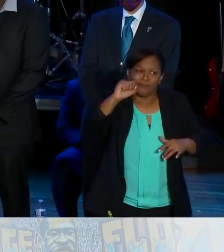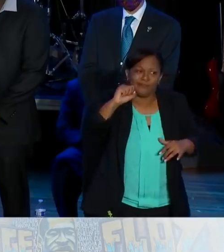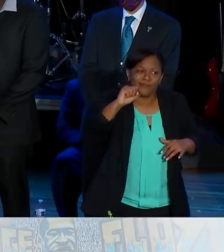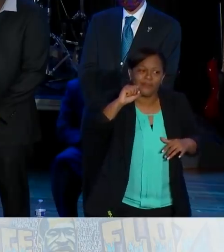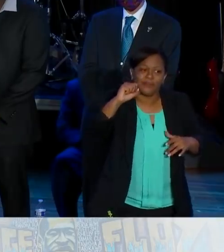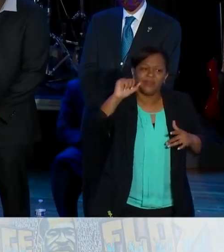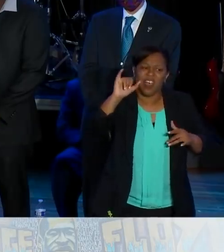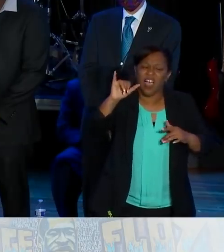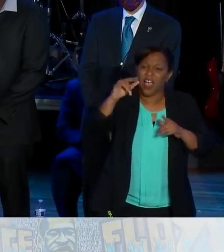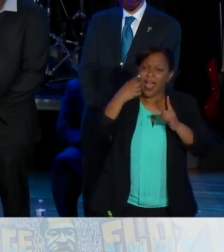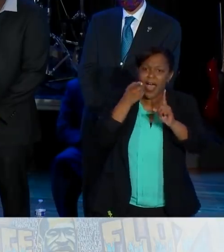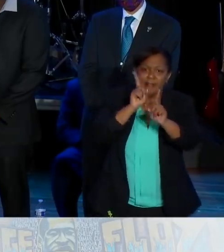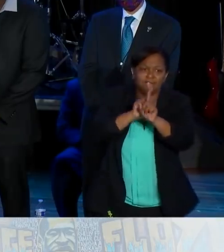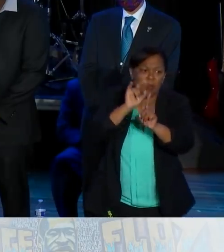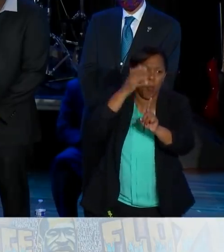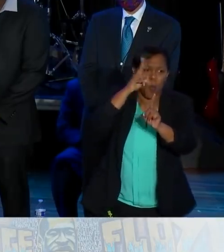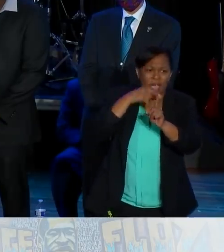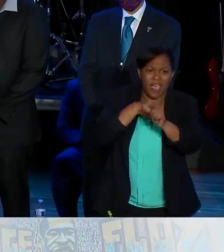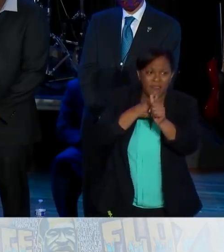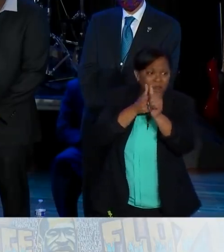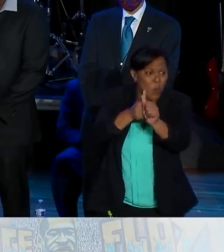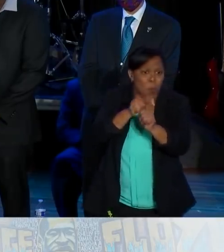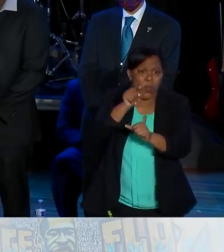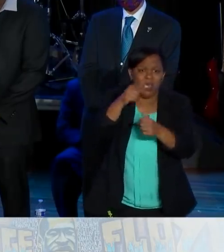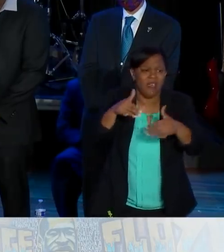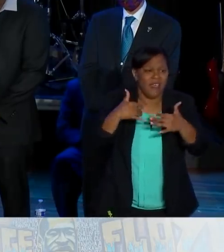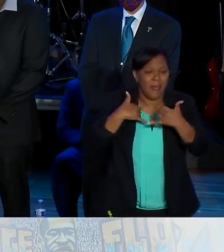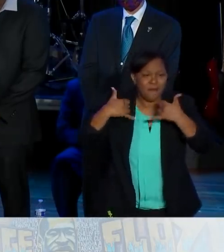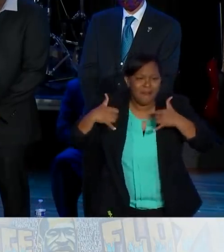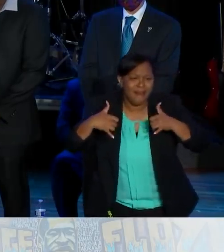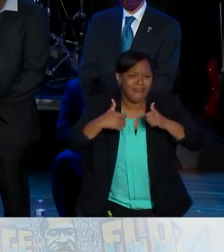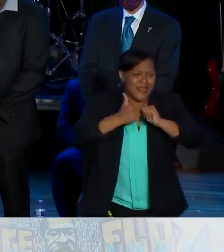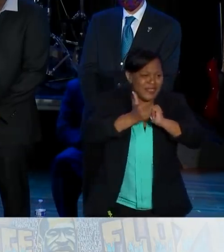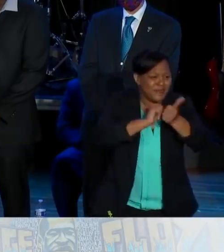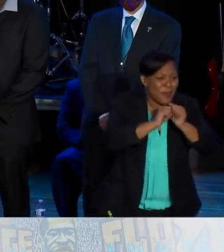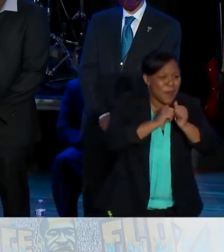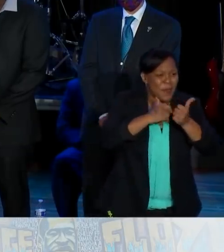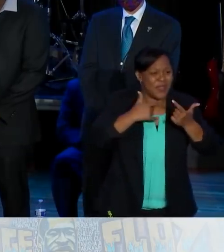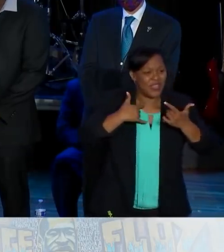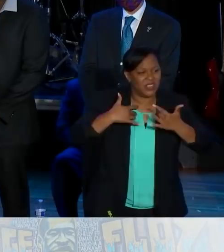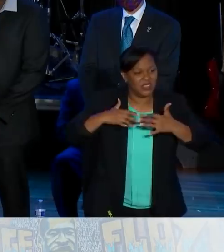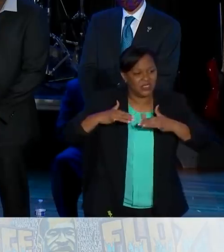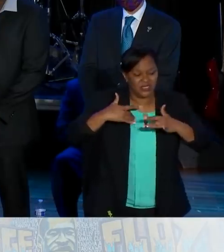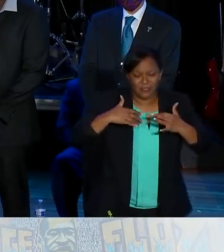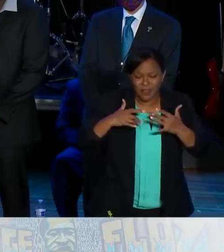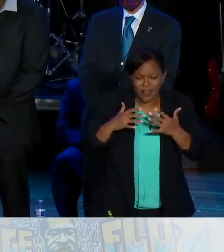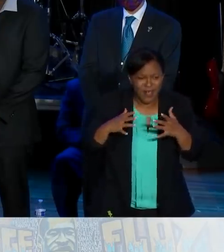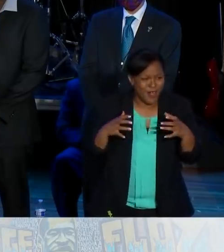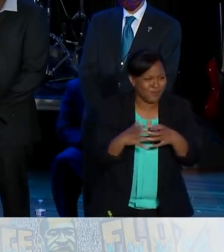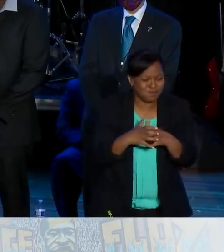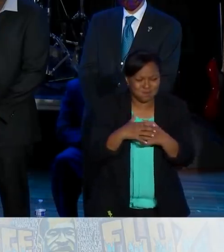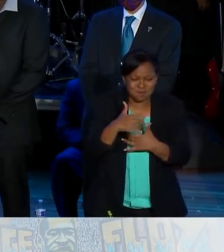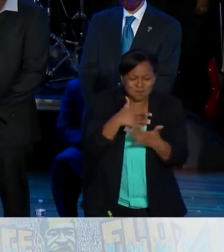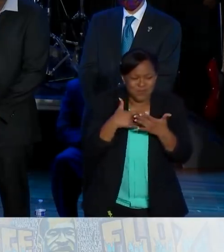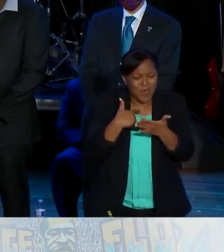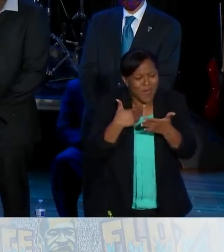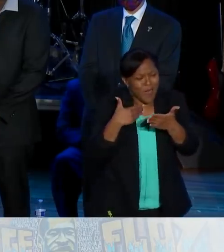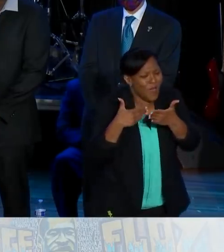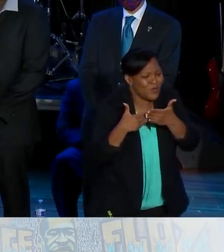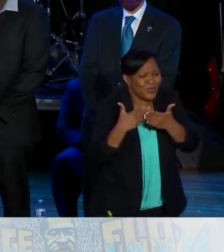HOMED WITH HIM. MY UNCLES WERE THE FATHERS IN MY LIFE. AND I PLAYED SPORTS AND